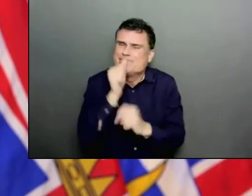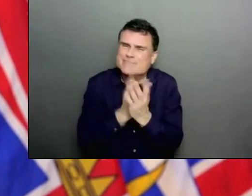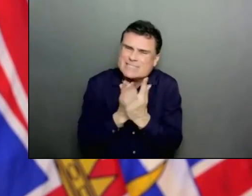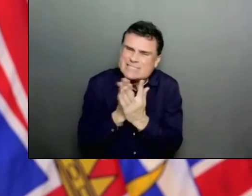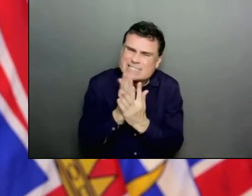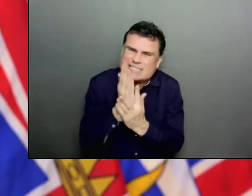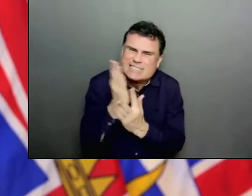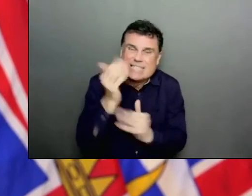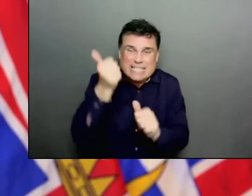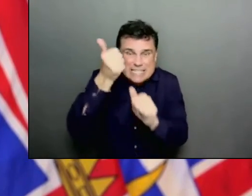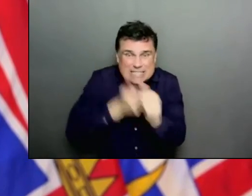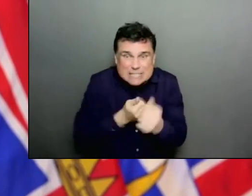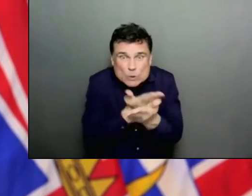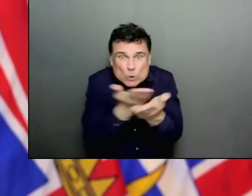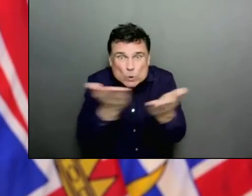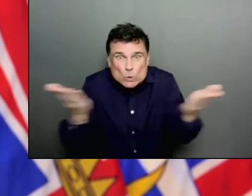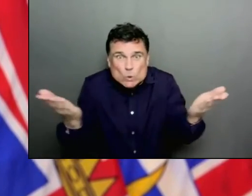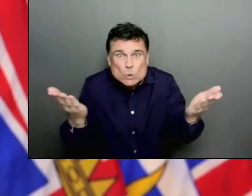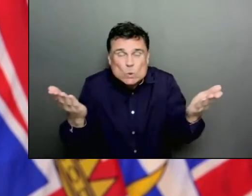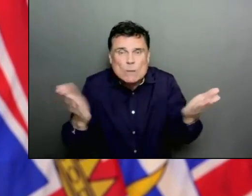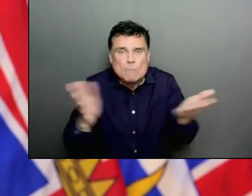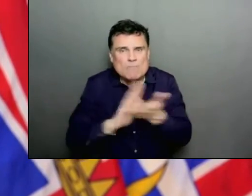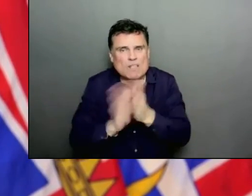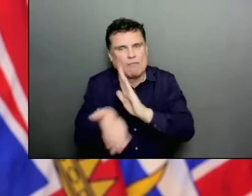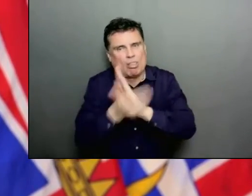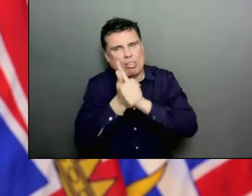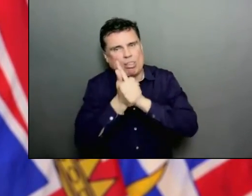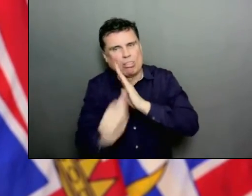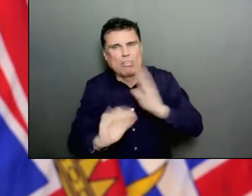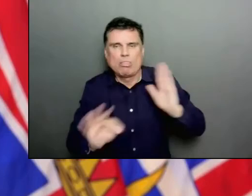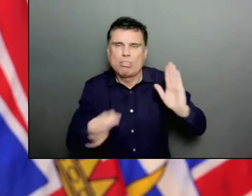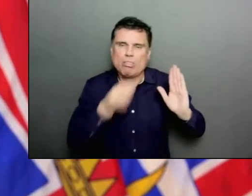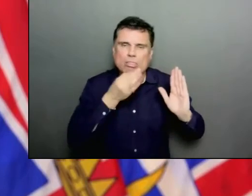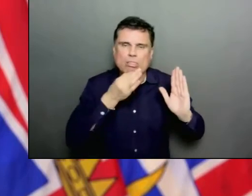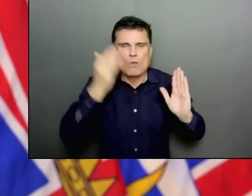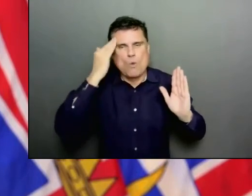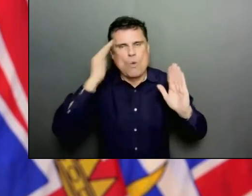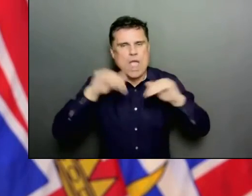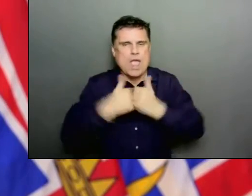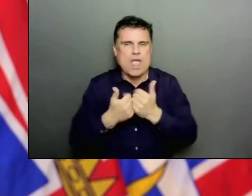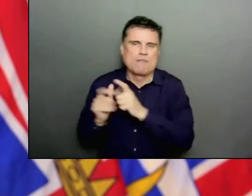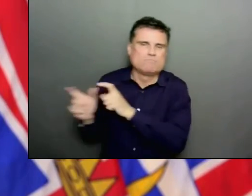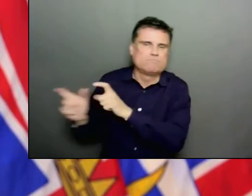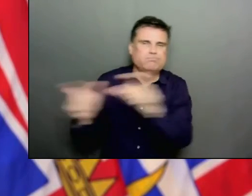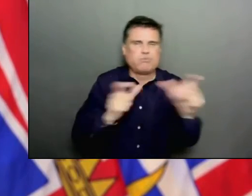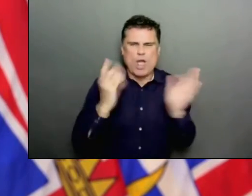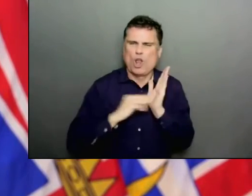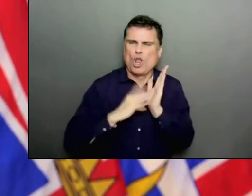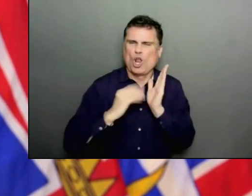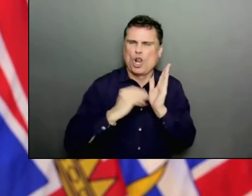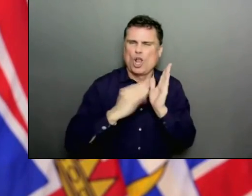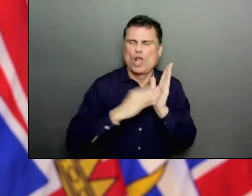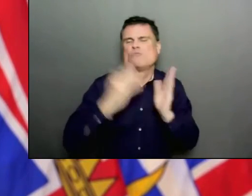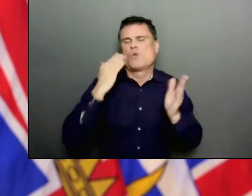And we know we can make it through this. We've come this far. Let's finish this year and start 2021